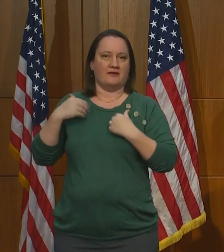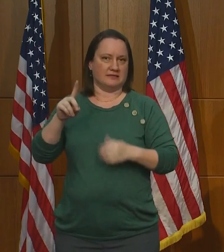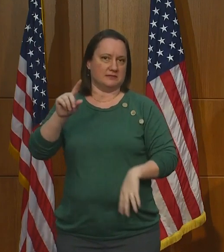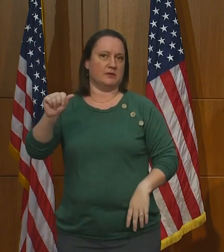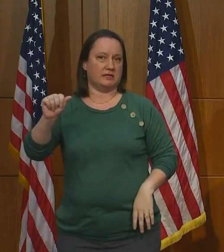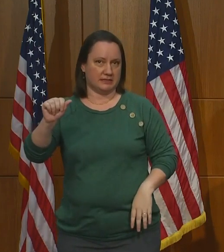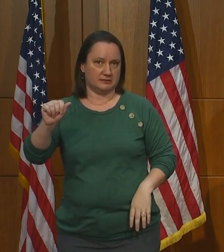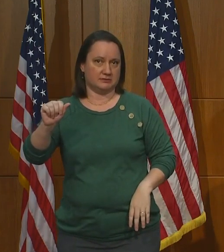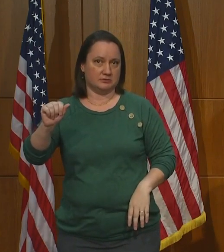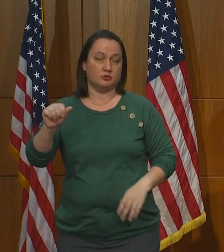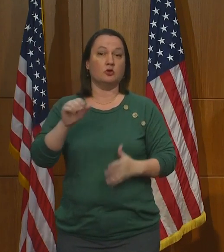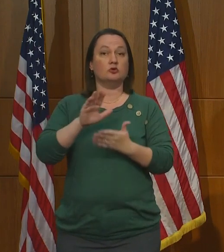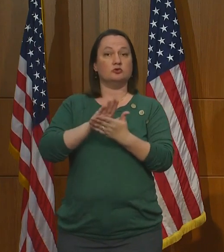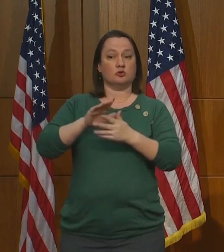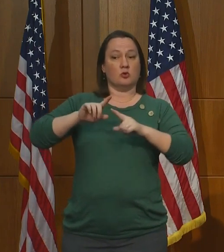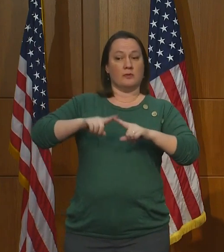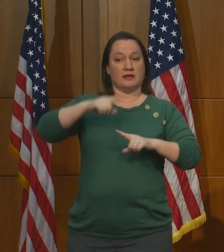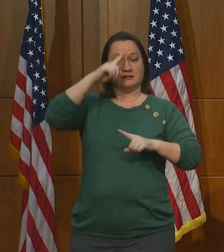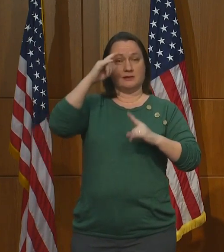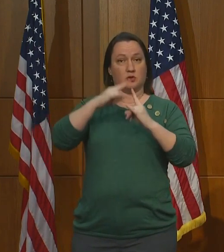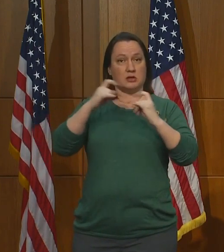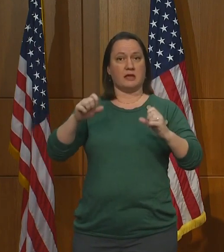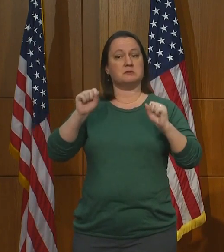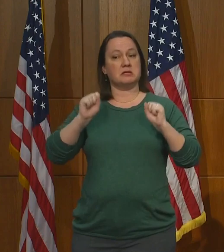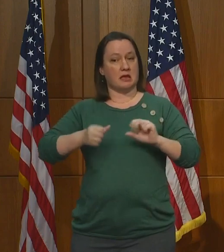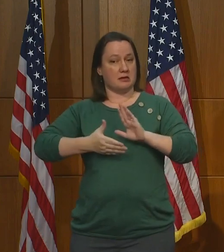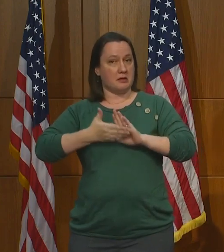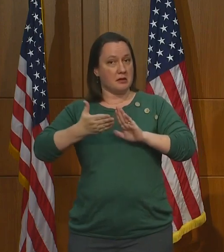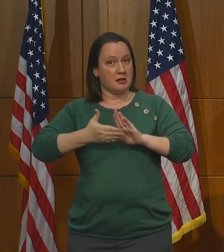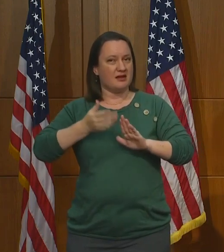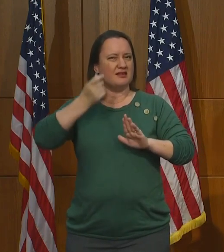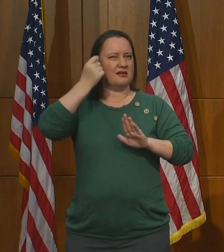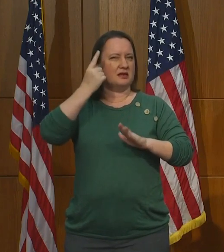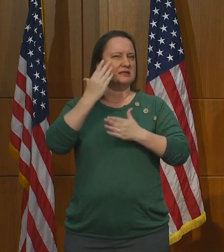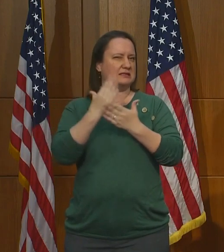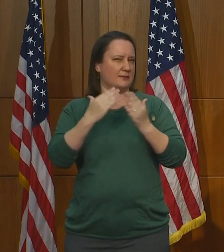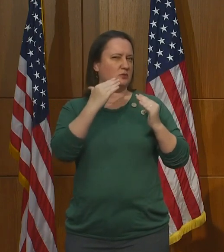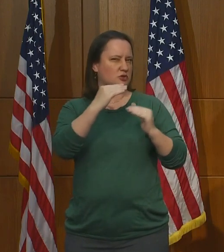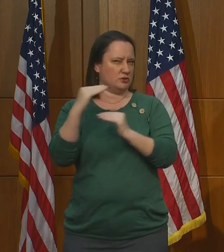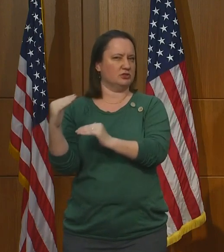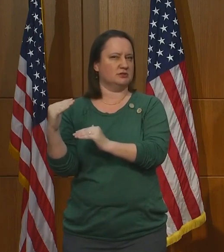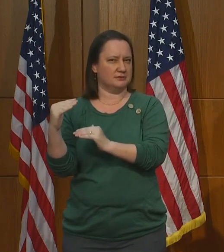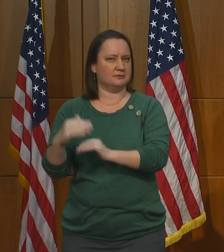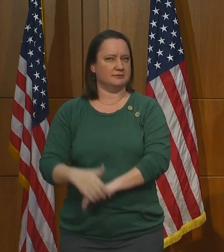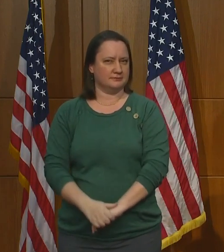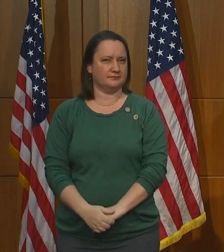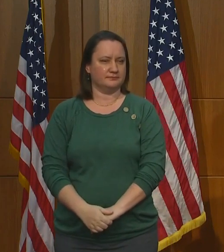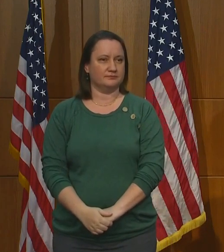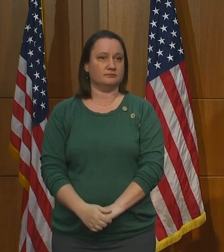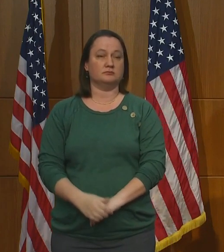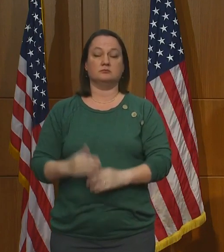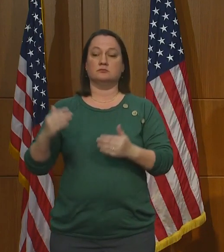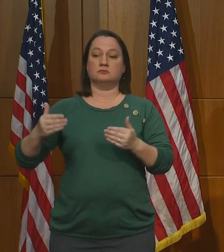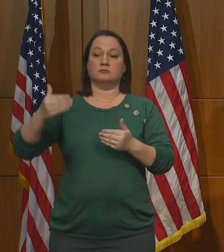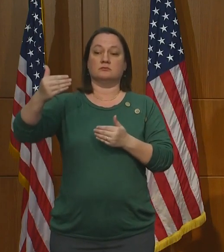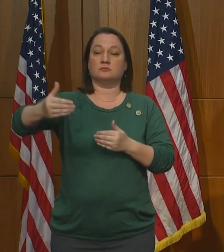DISABILITIES. IT ALSO CLAIMS SCHOOL BASED SUMMER CAMPS MAY